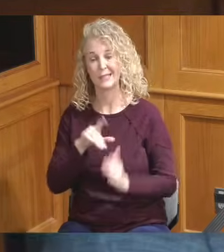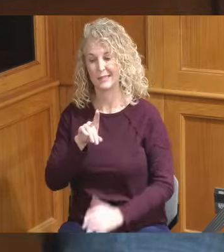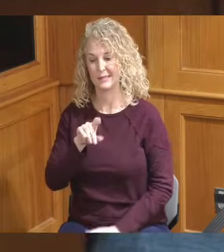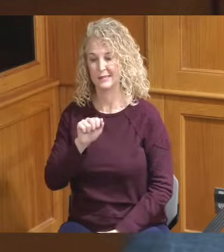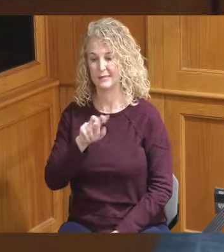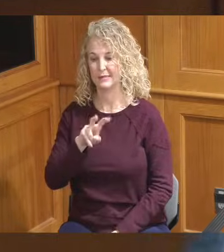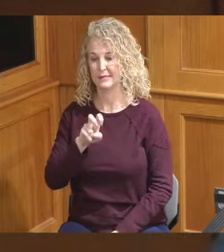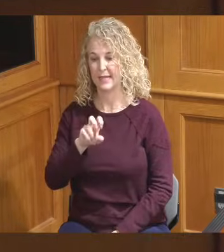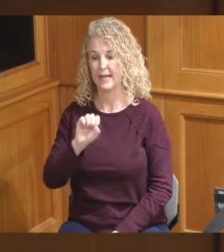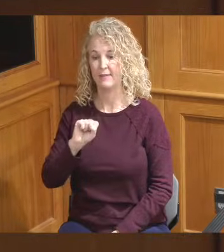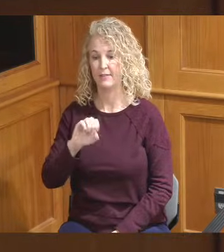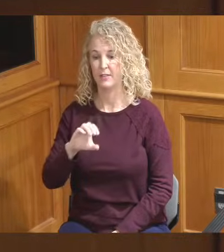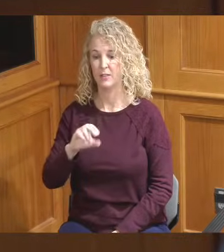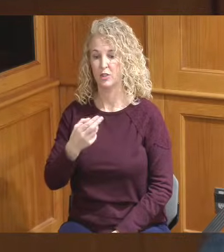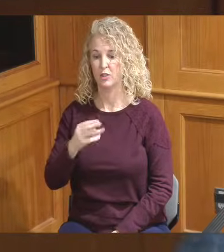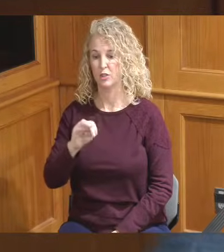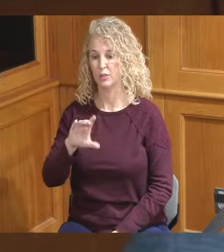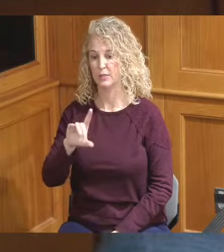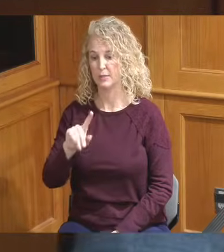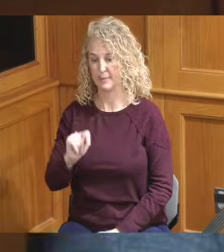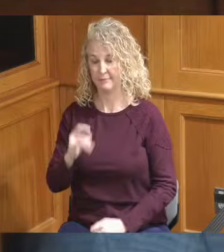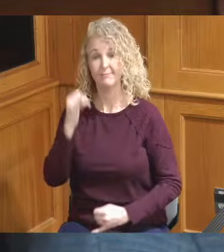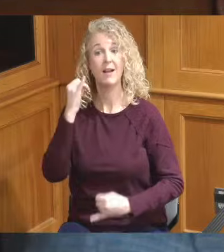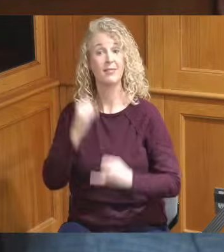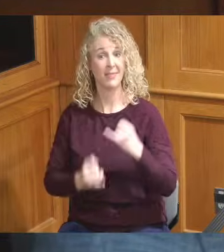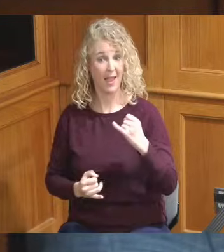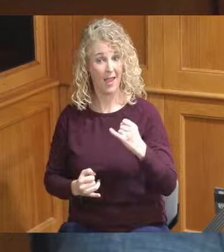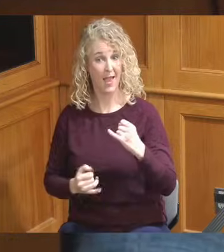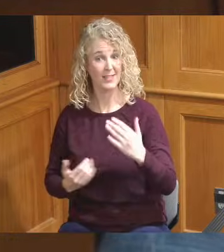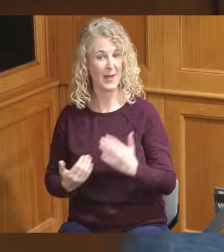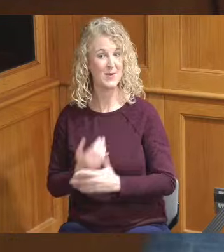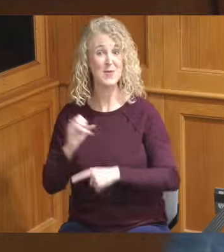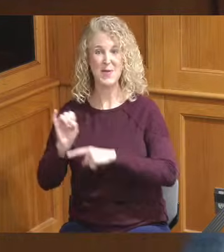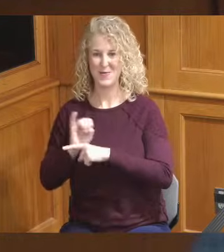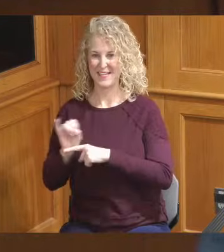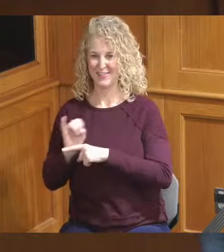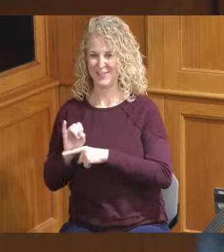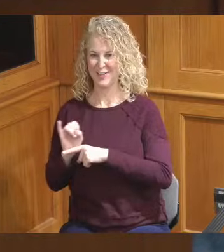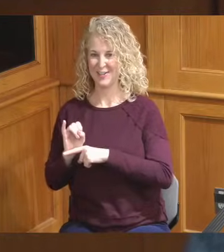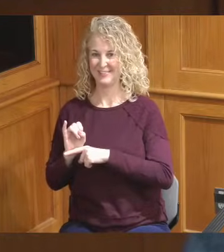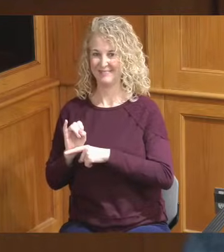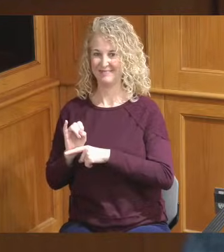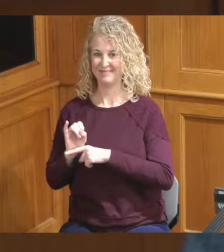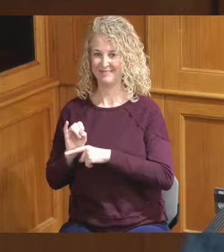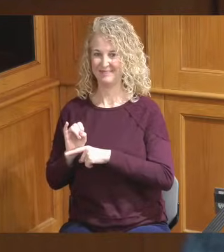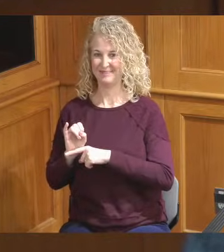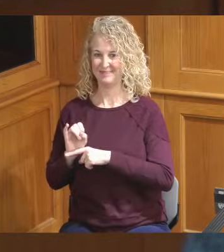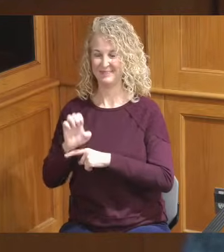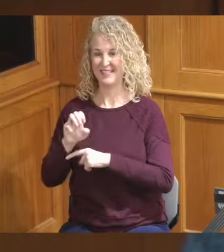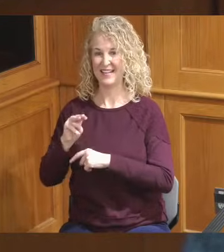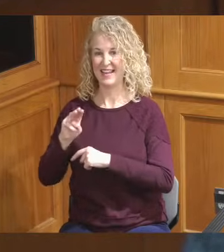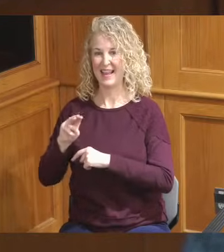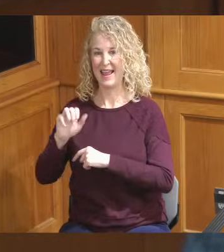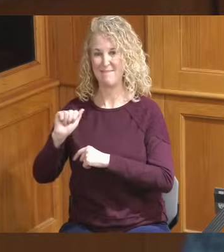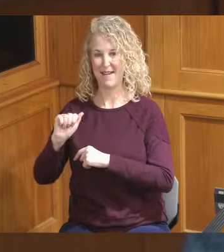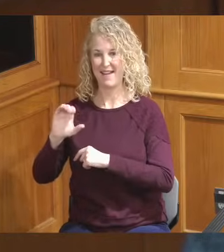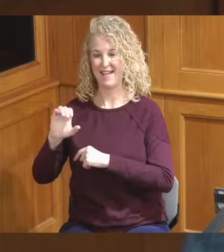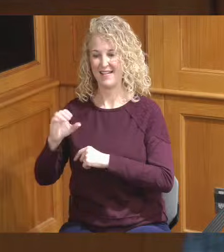for all the work he's done. lastly, I have a new intern in the office. Emma Schwarz is in the back